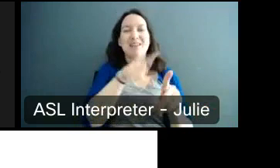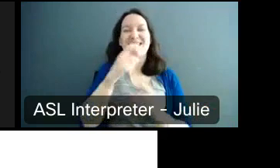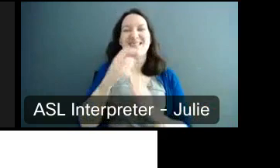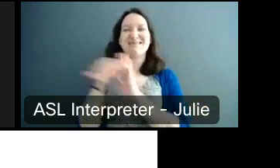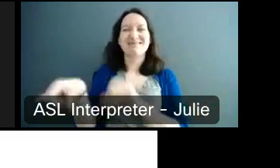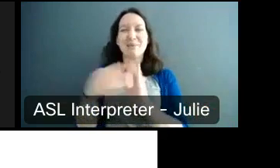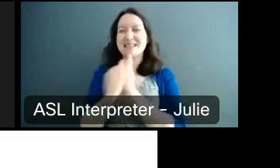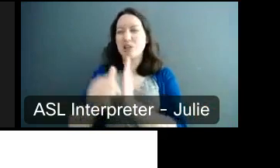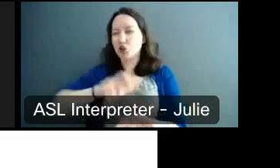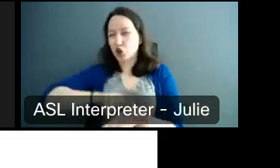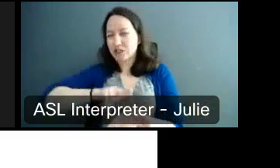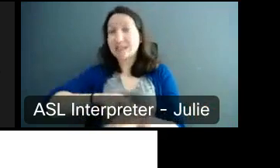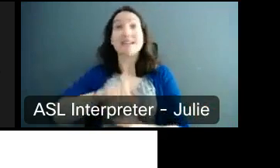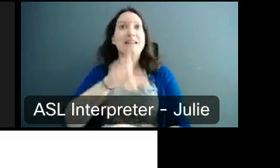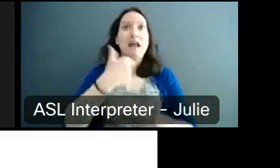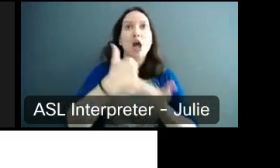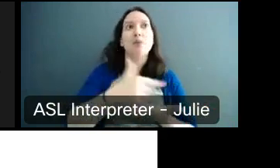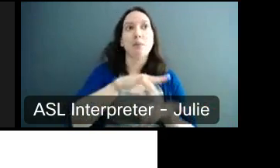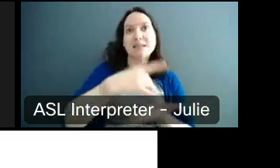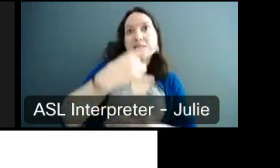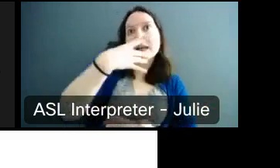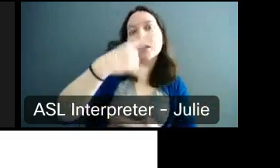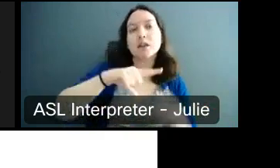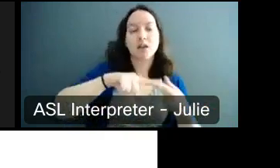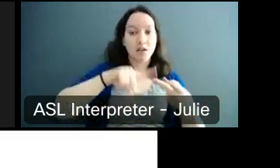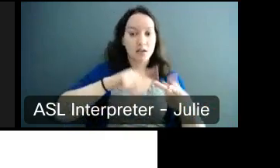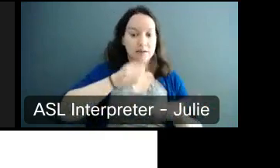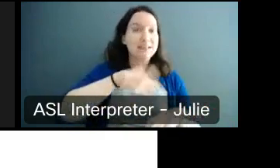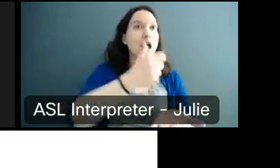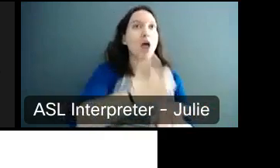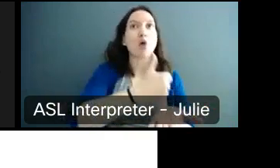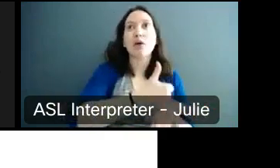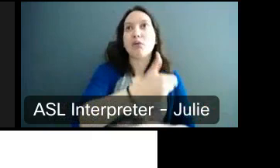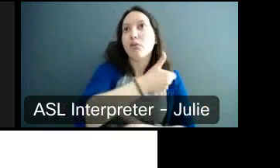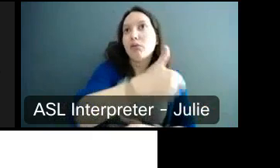They need help taking their medicines. They need help getting to the doctor. The concierge.